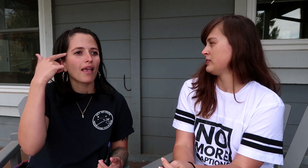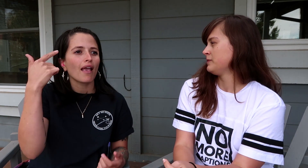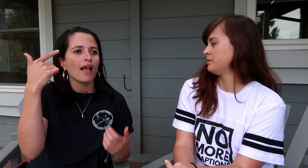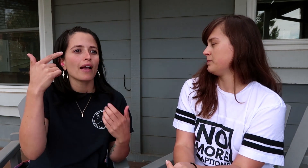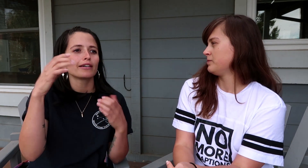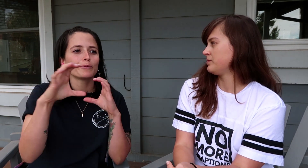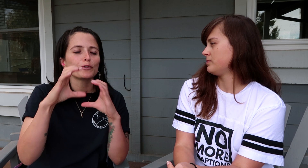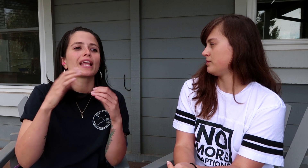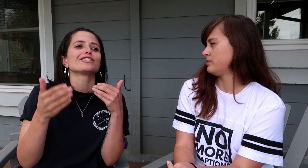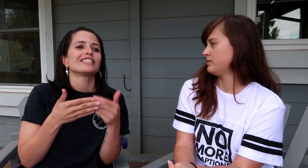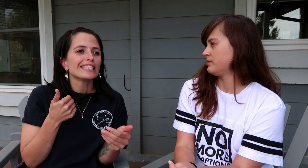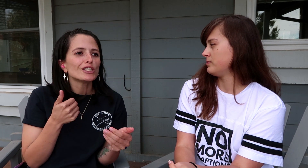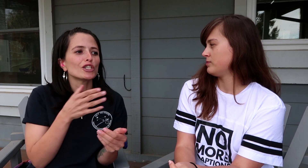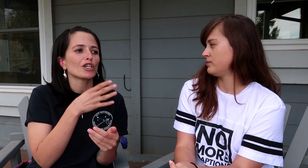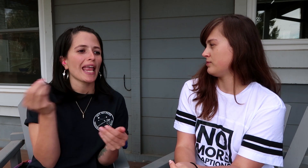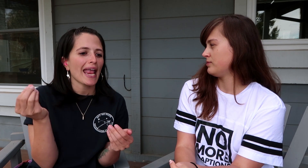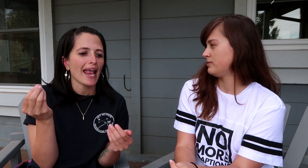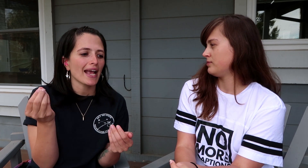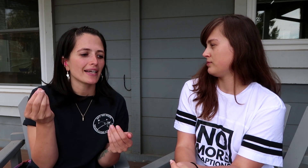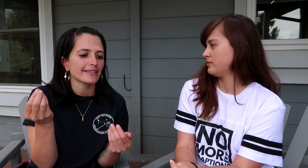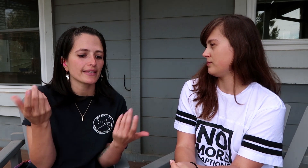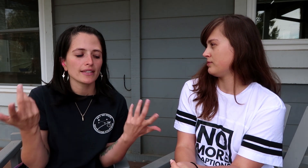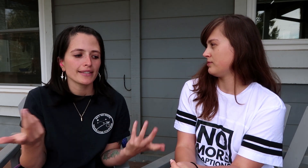I think that it makes communication easier and...